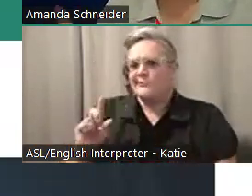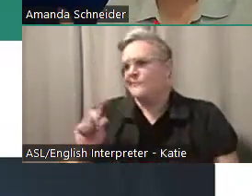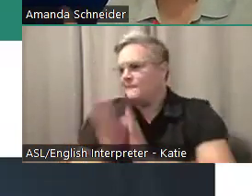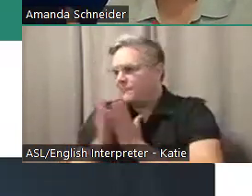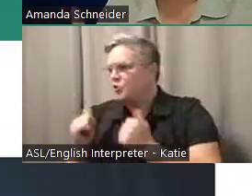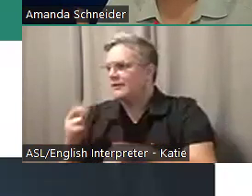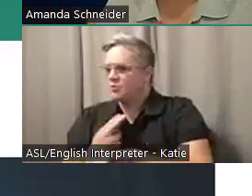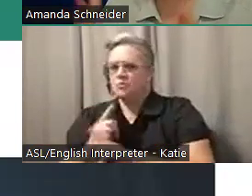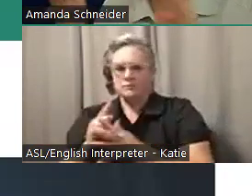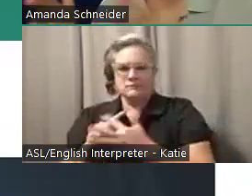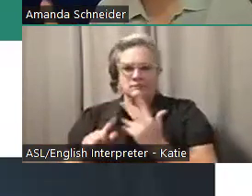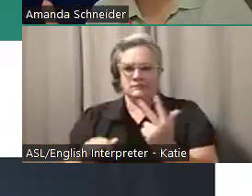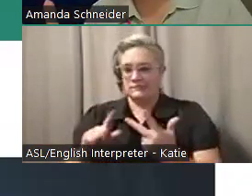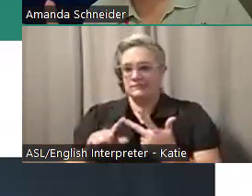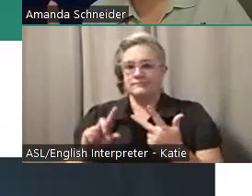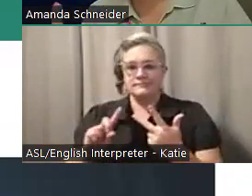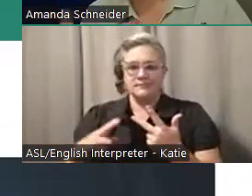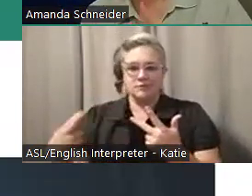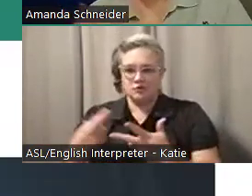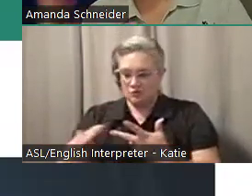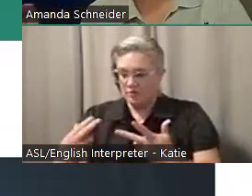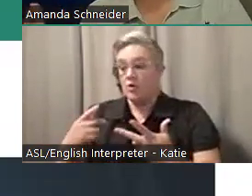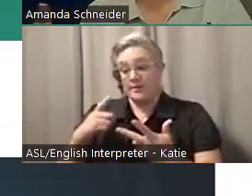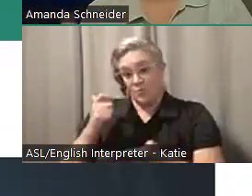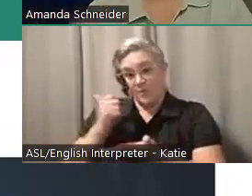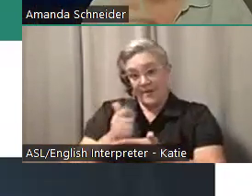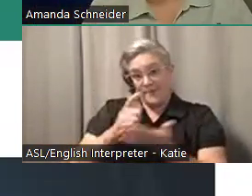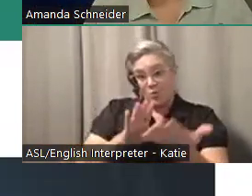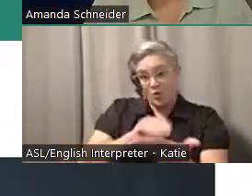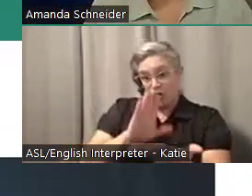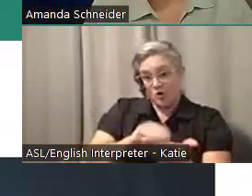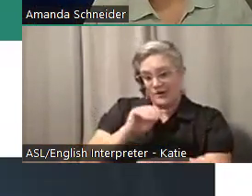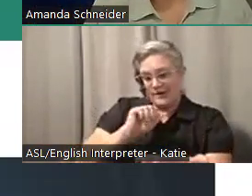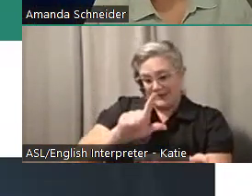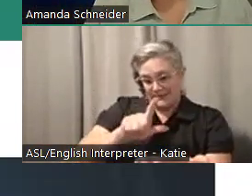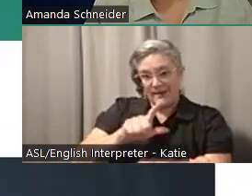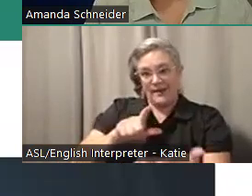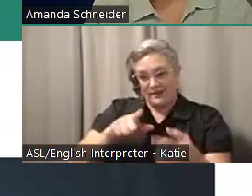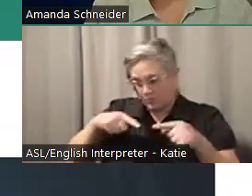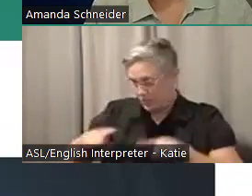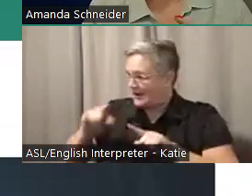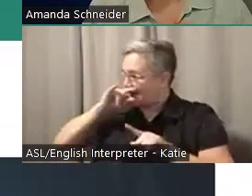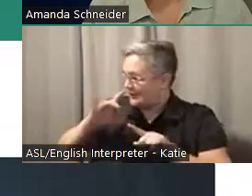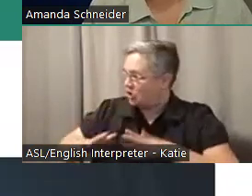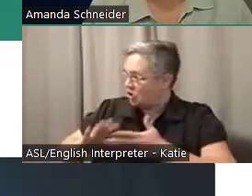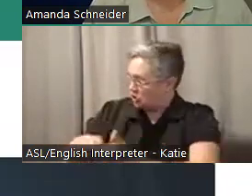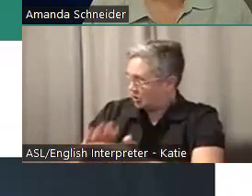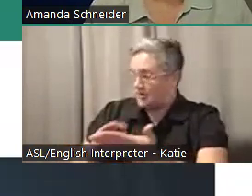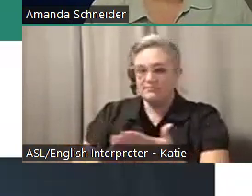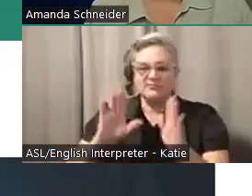Um, to continue to learn ASL alongside your child, there are a lot of great, um, resources you can find in there.